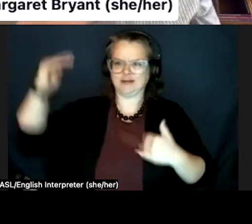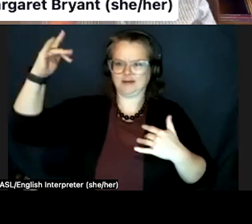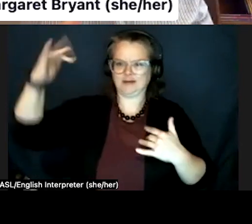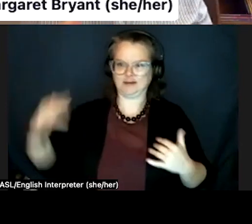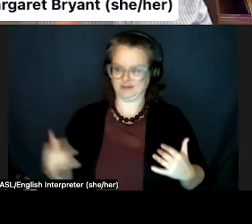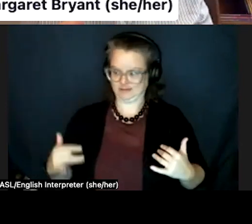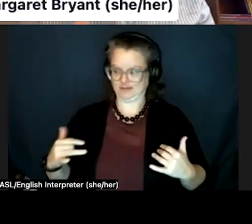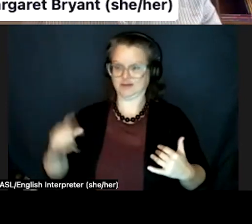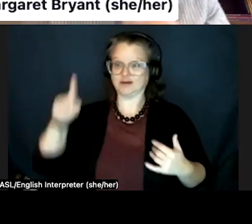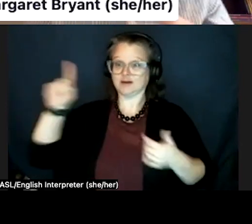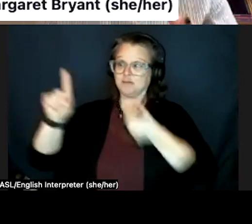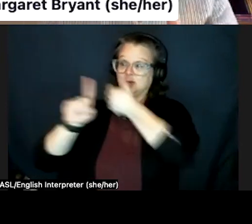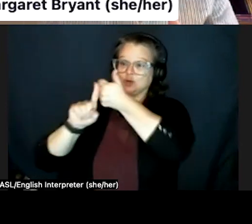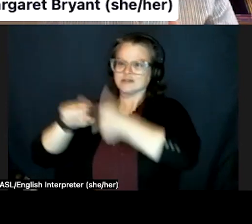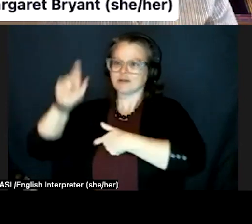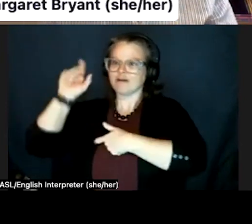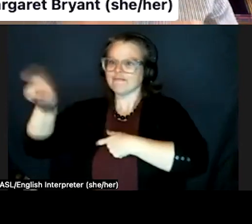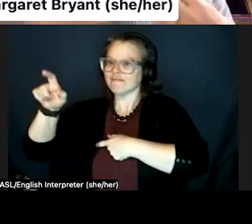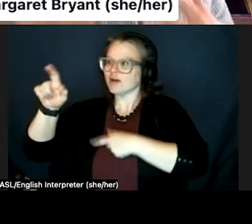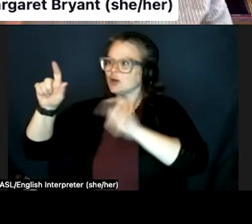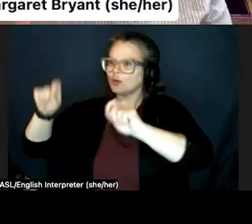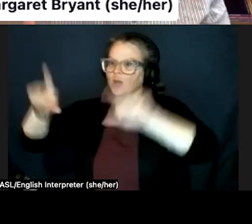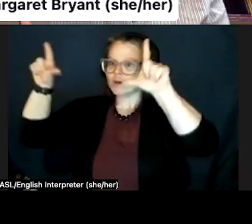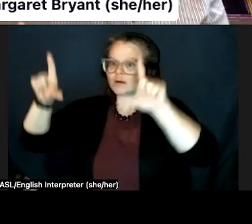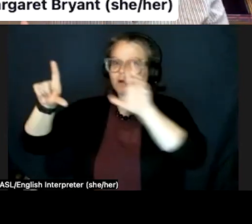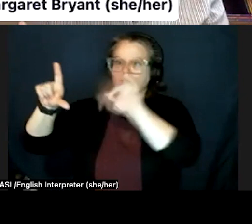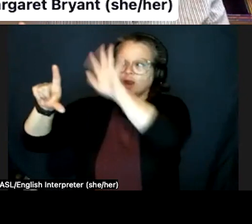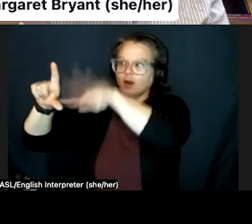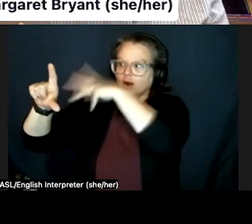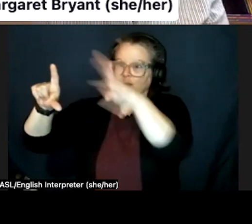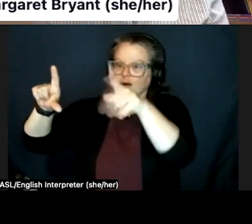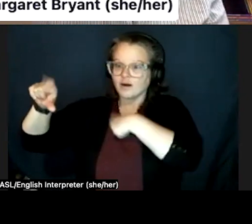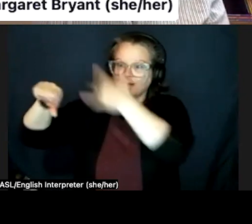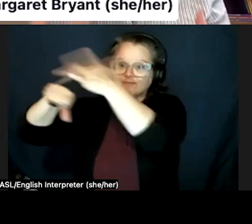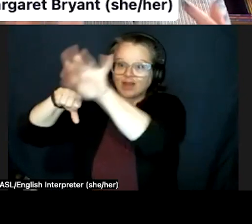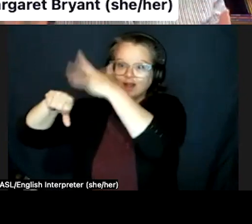your time preference? How do you think?" You can actually see right into their calendars and book